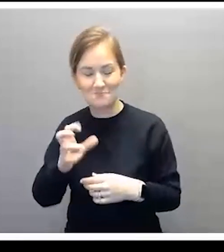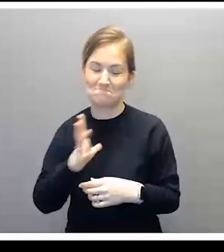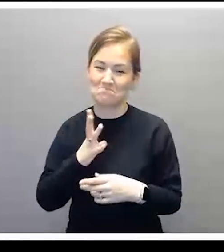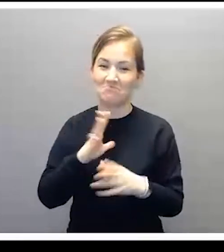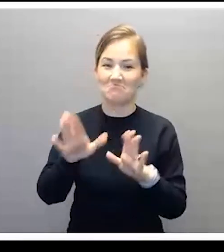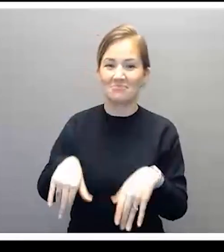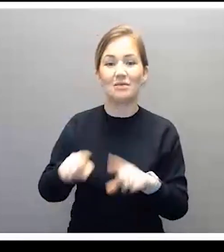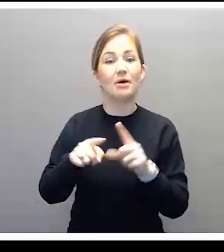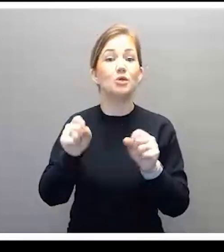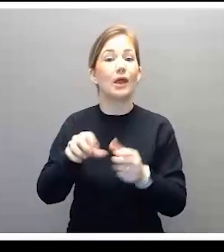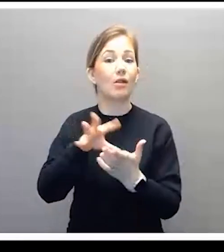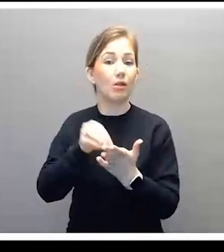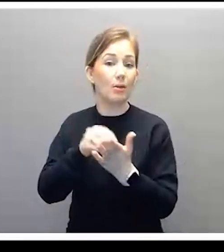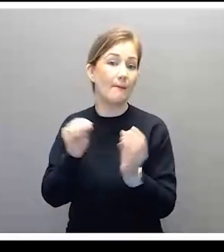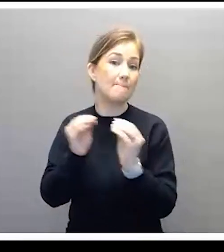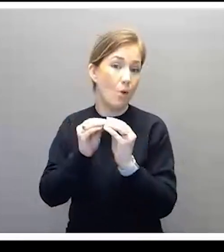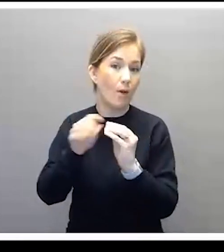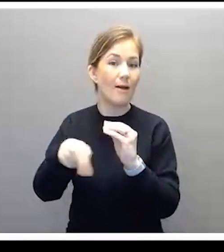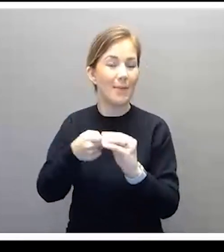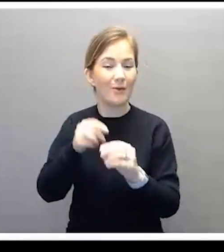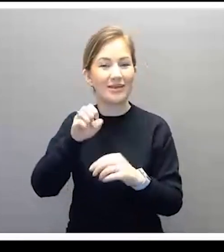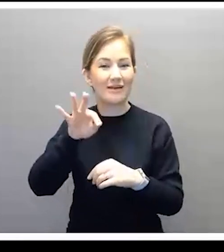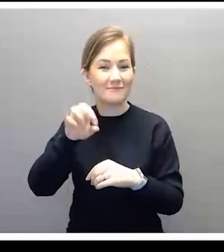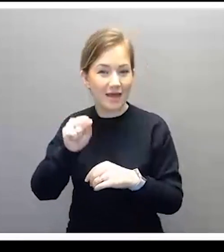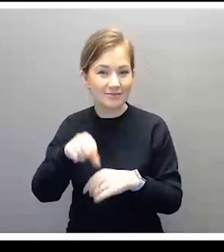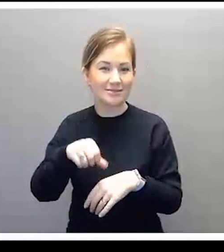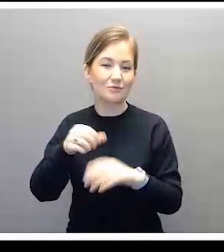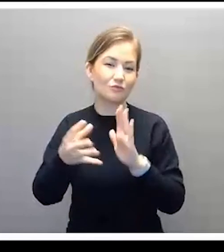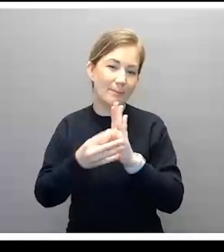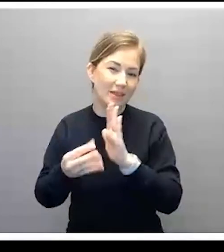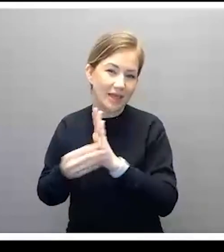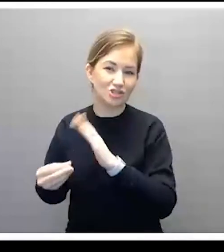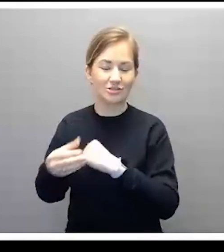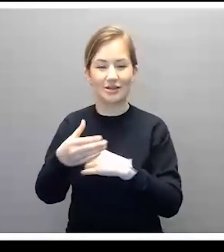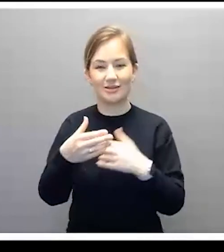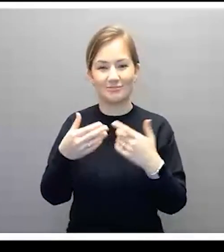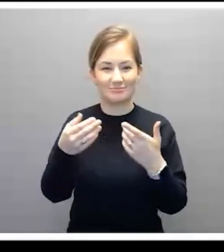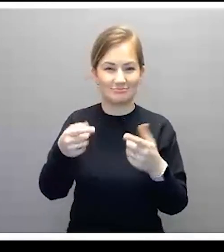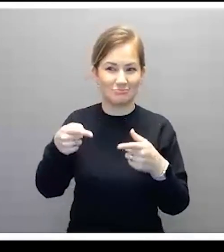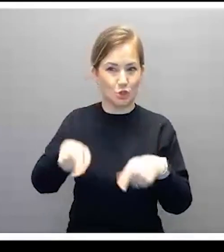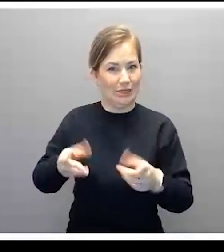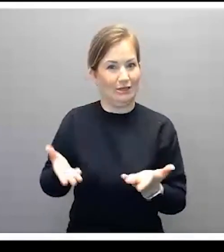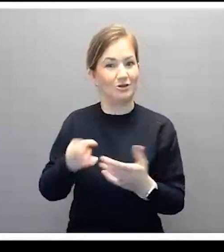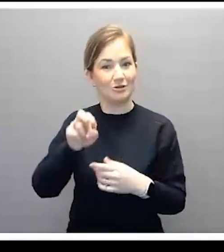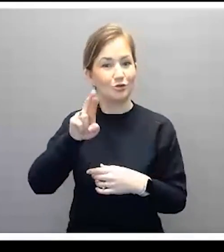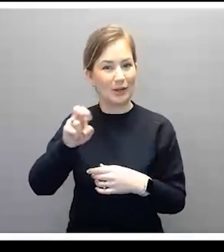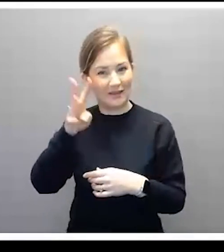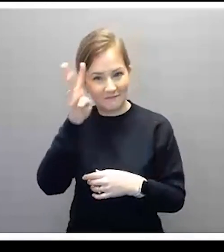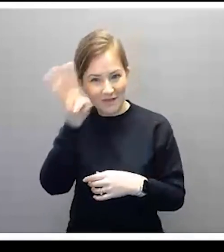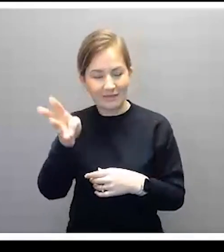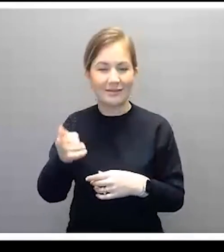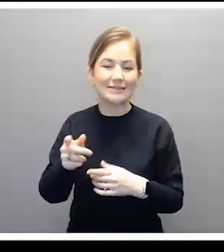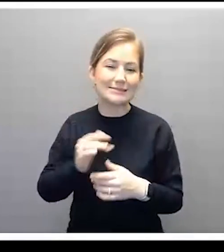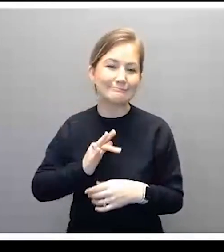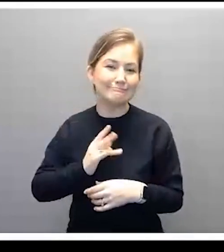what EFS is launching at re:Invent during this. It's super exciting to get to a bit of a sneak peek